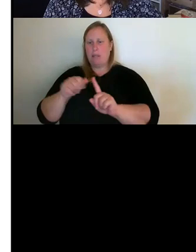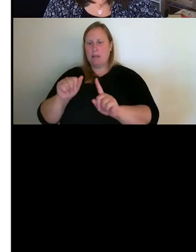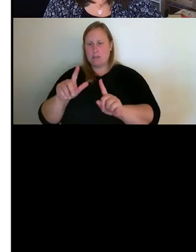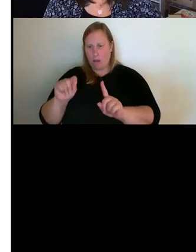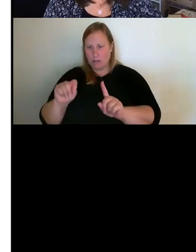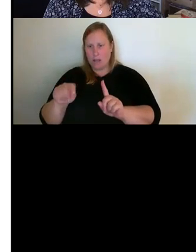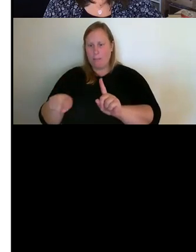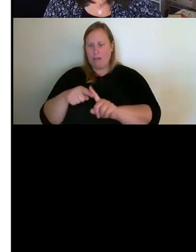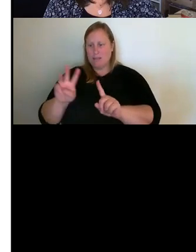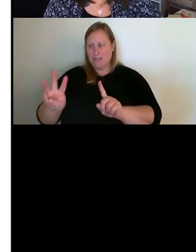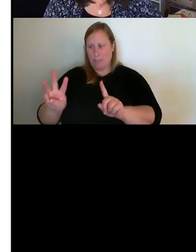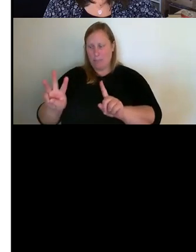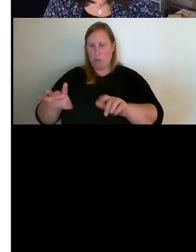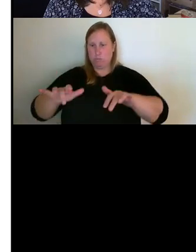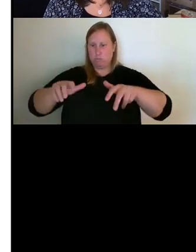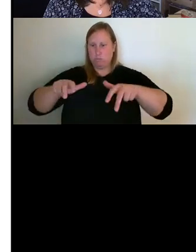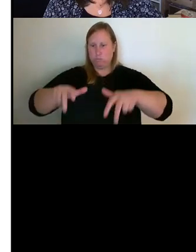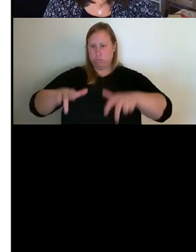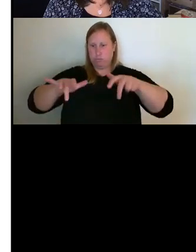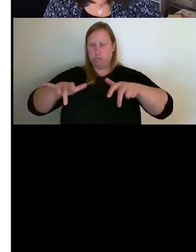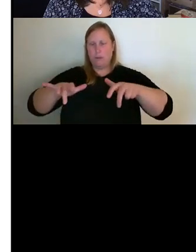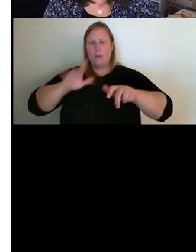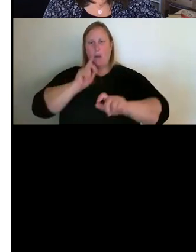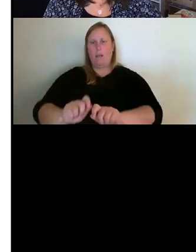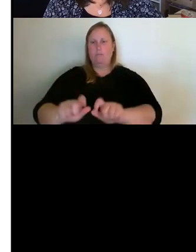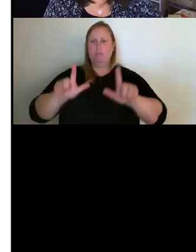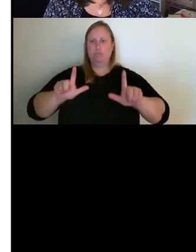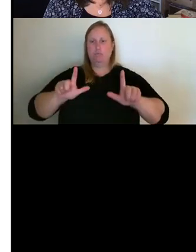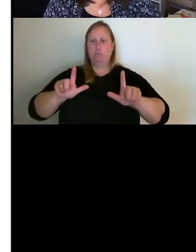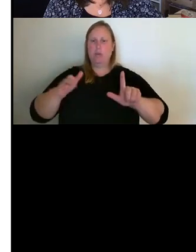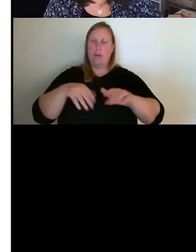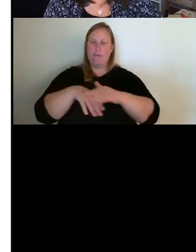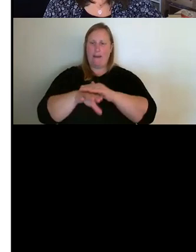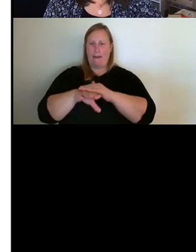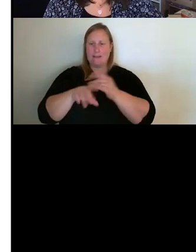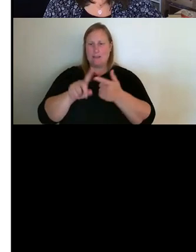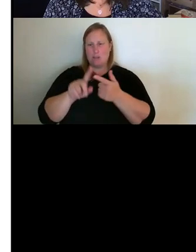can have access to the stats.